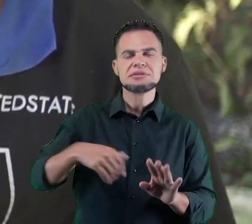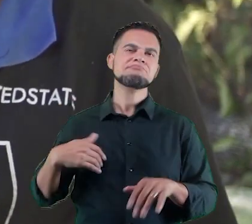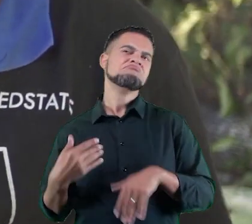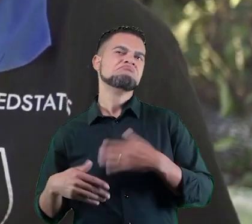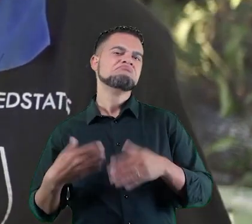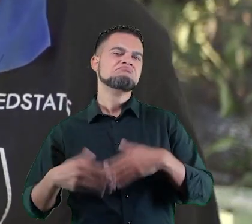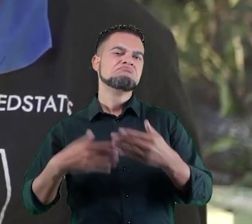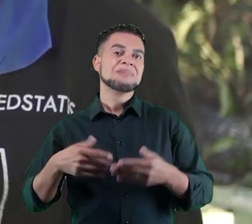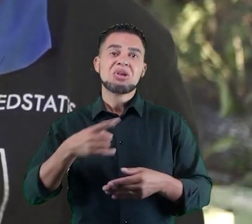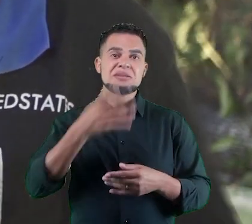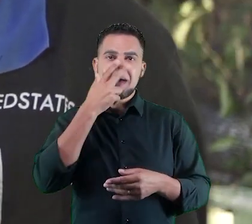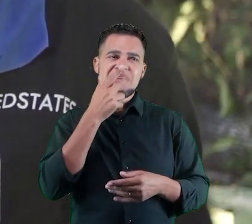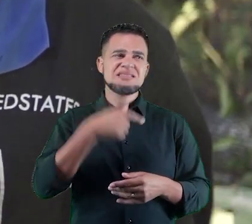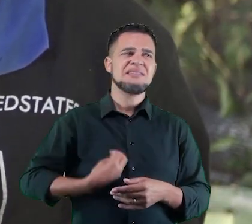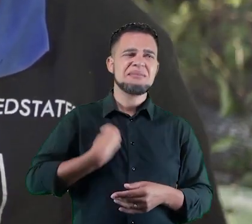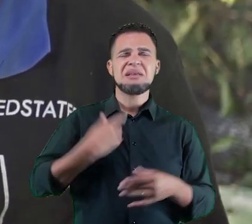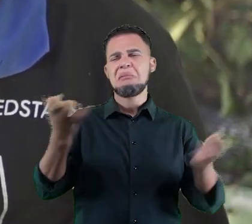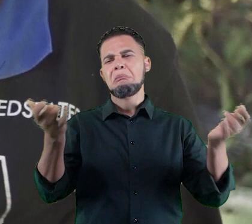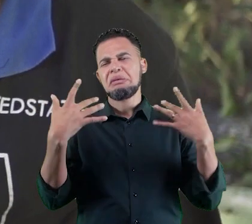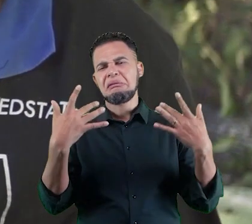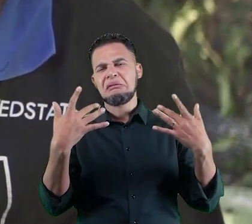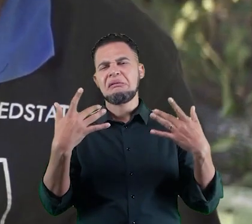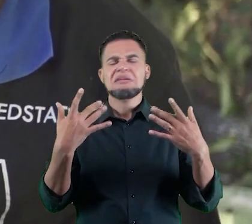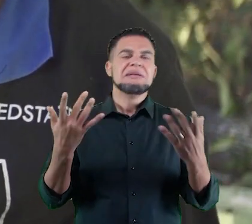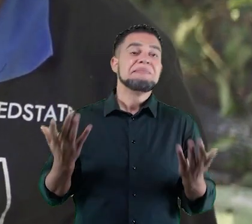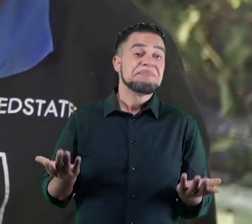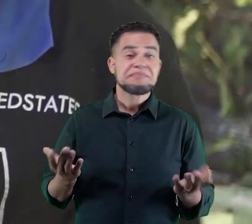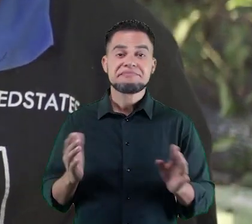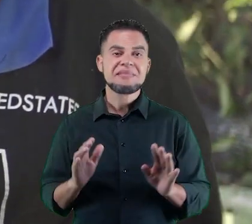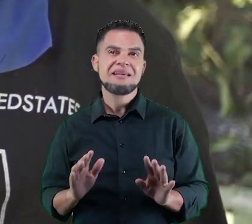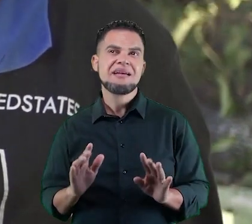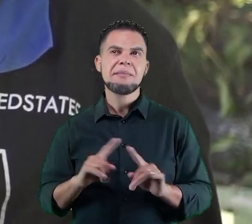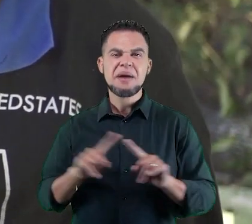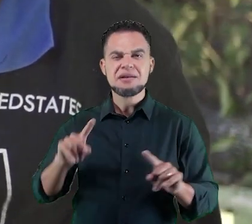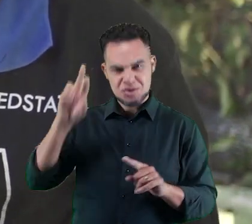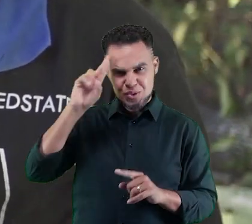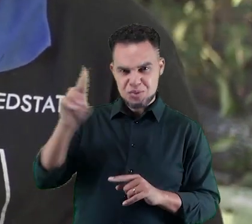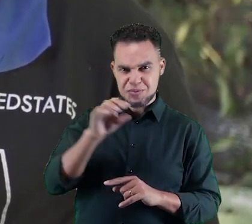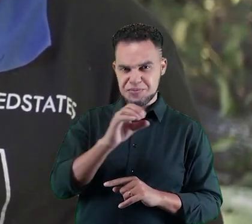and we got here we were thrown here. That was a time when there was a new Mayor,